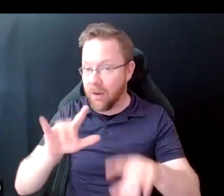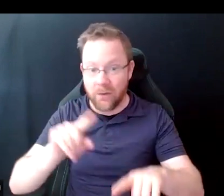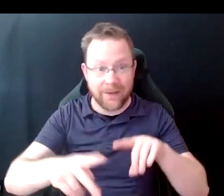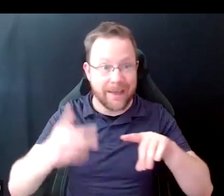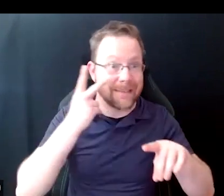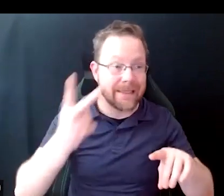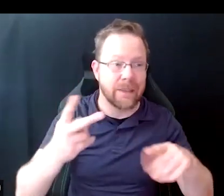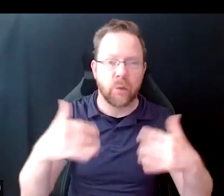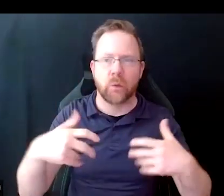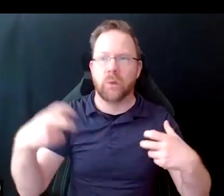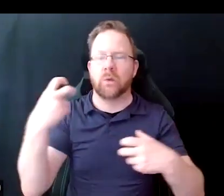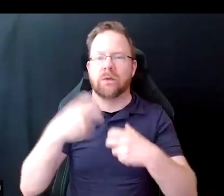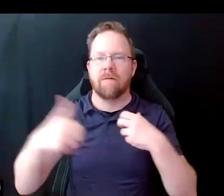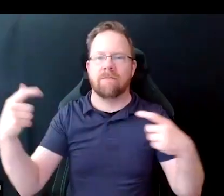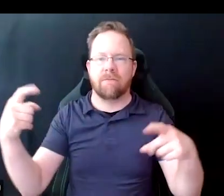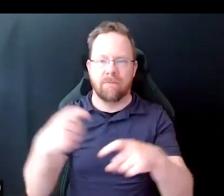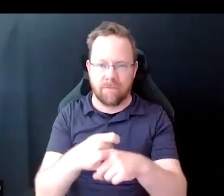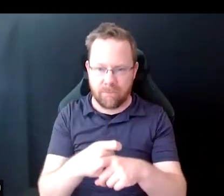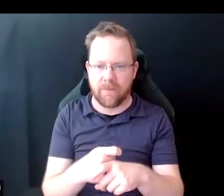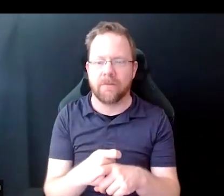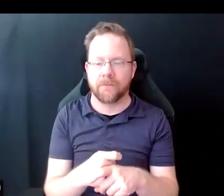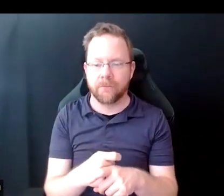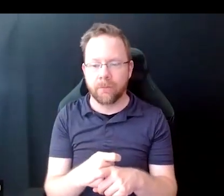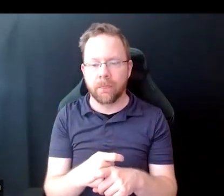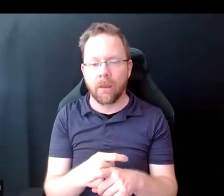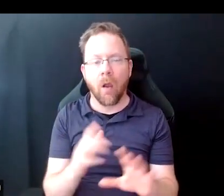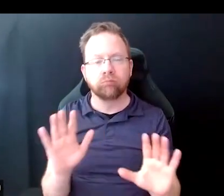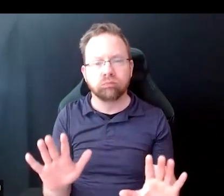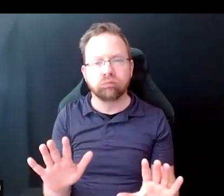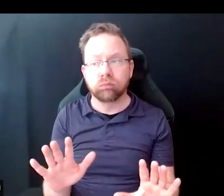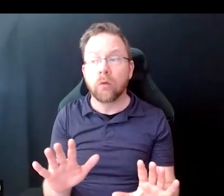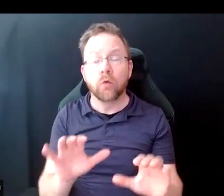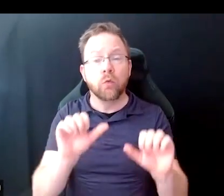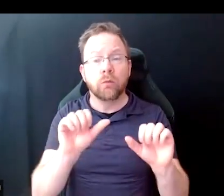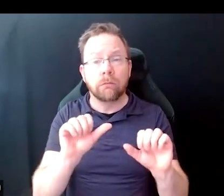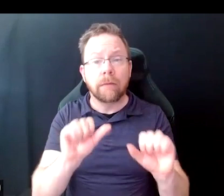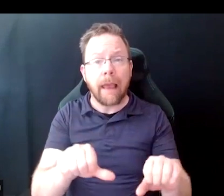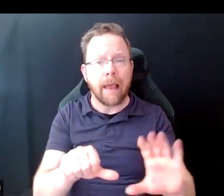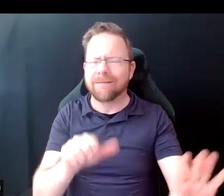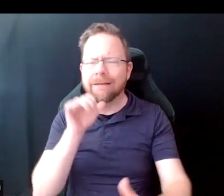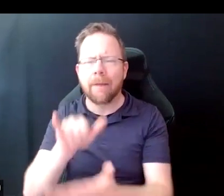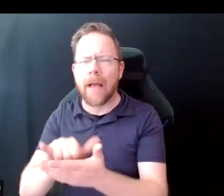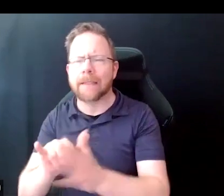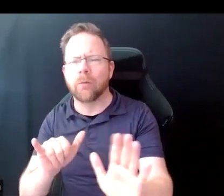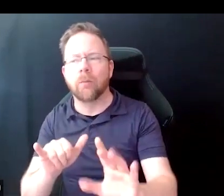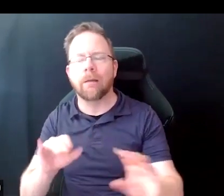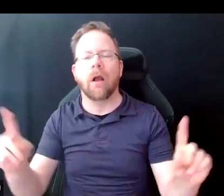becomes a little bit more complicated. It's not doable, it is doable, but it's going to be more complicated.